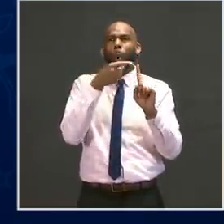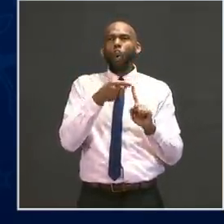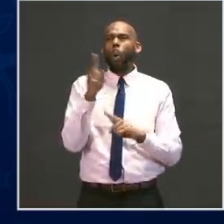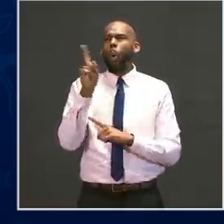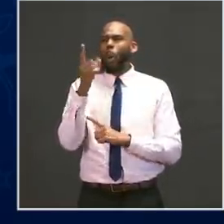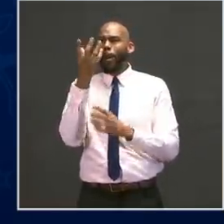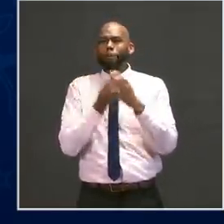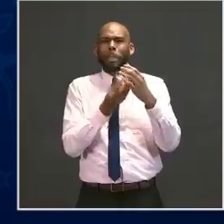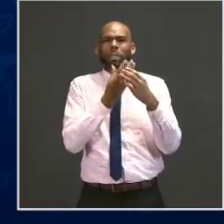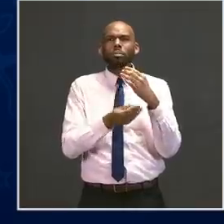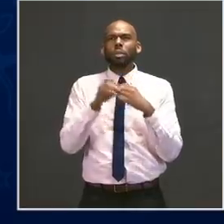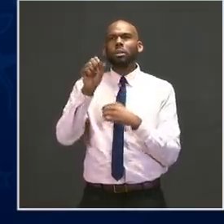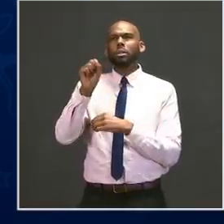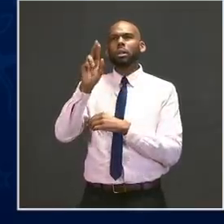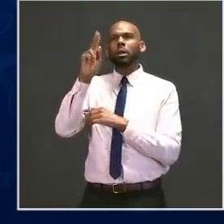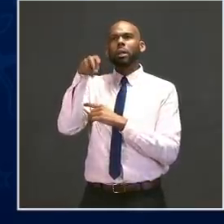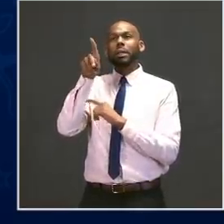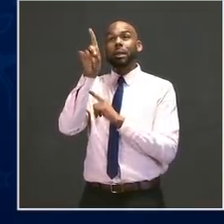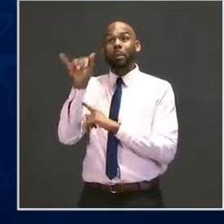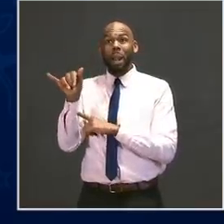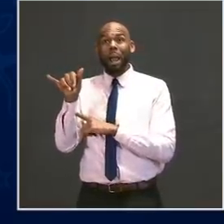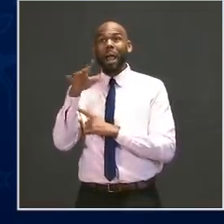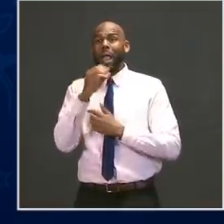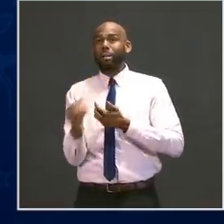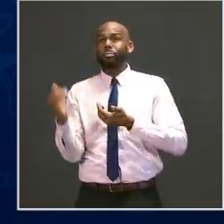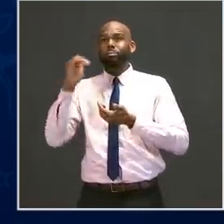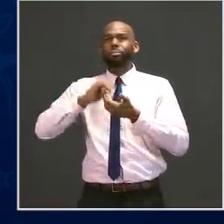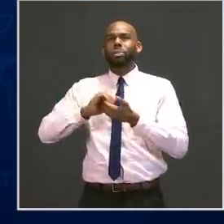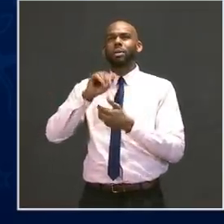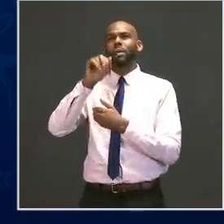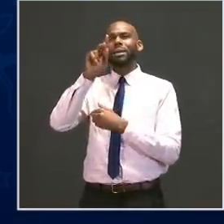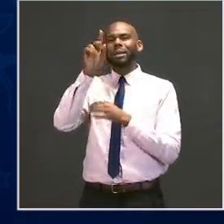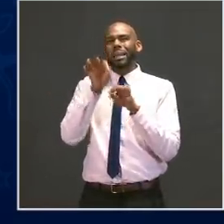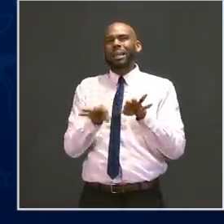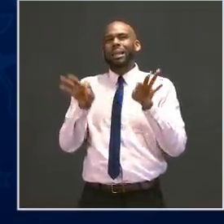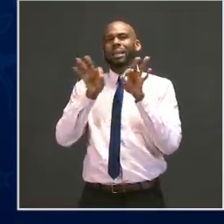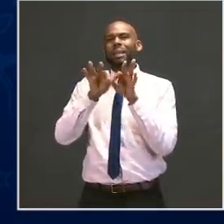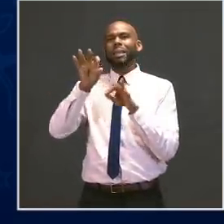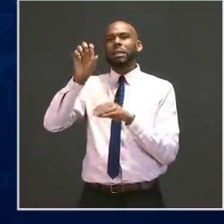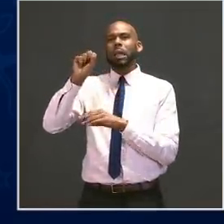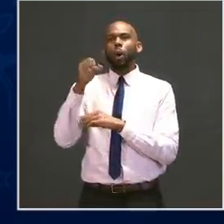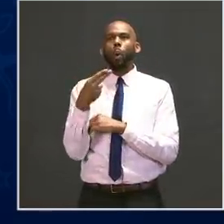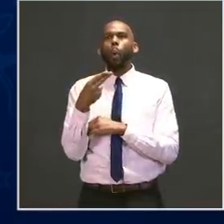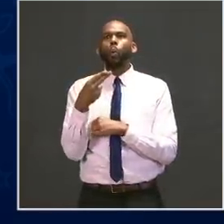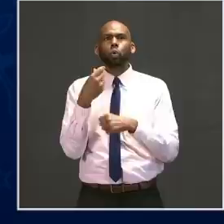and actively working alongside key stakeholders in industry and with our trading partners to do more now.